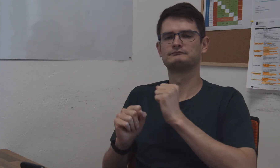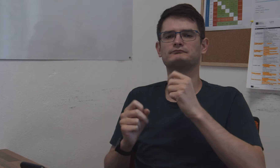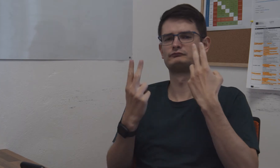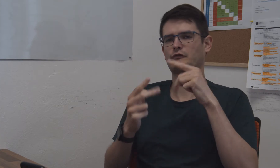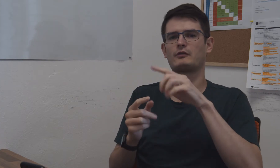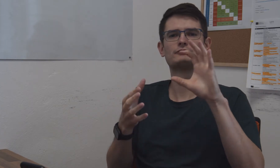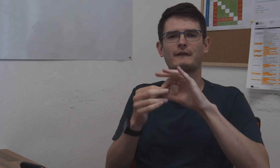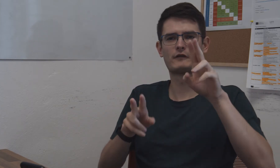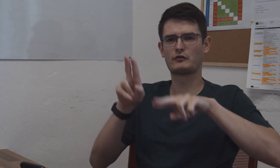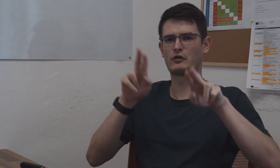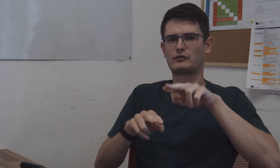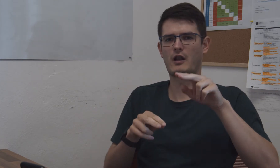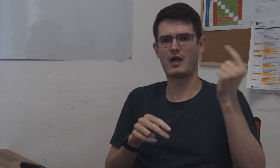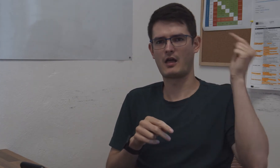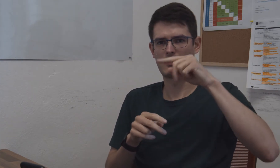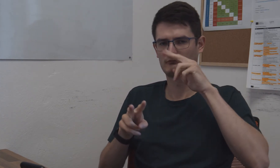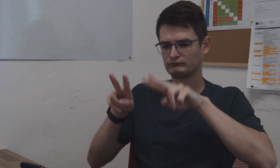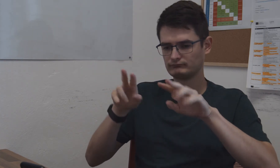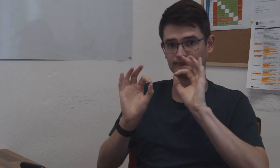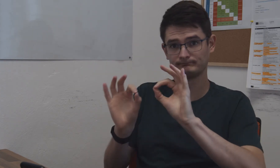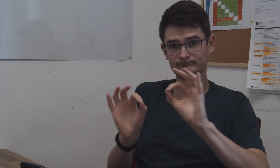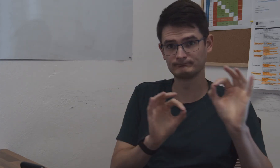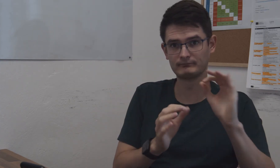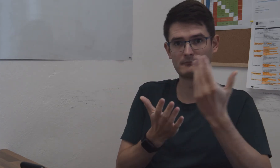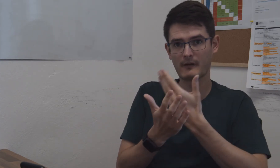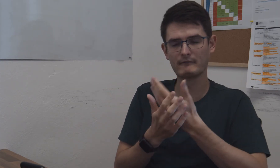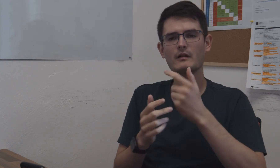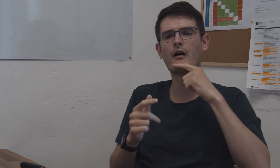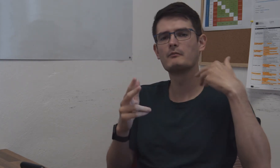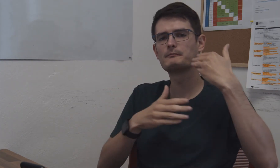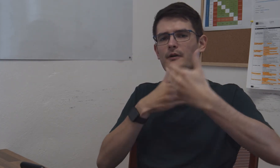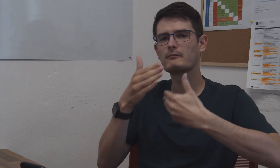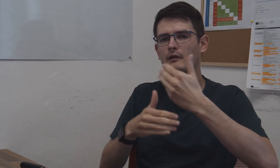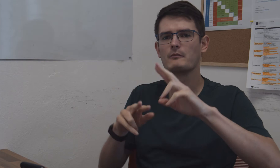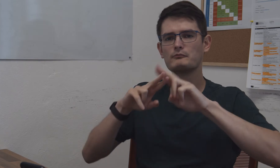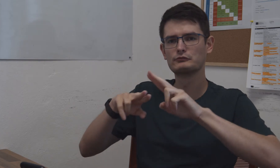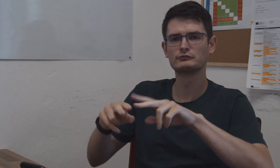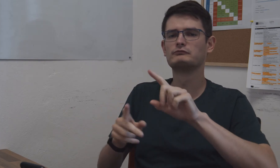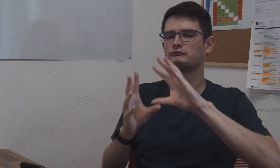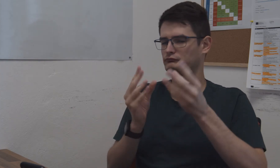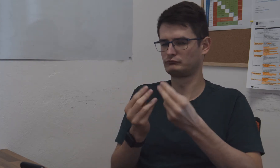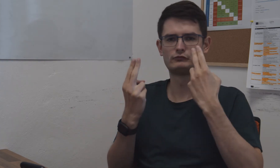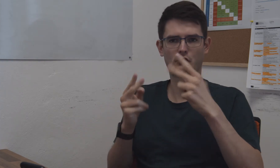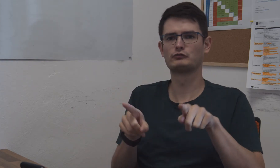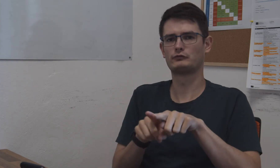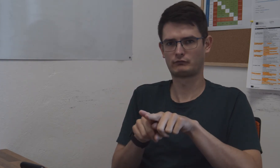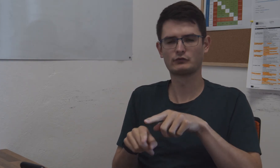It is necessary for control. This is also important when it comes to checking and reviewing all reports to see if everything is in order during the project.